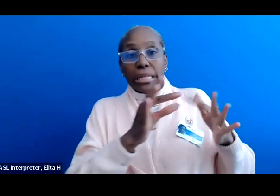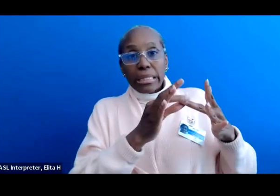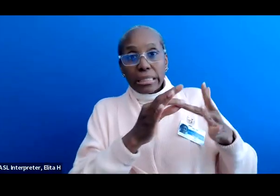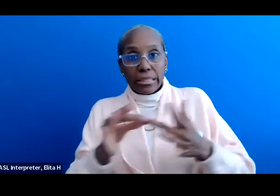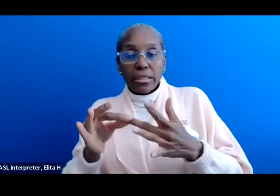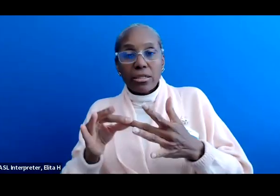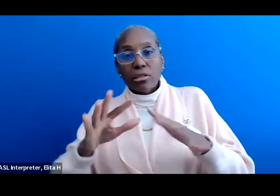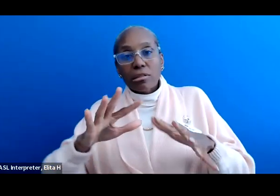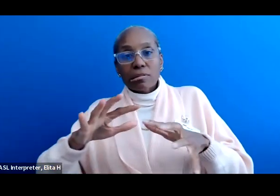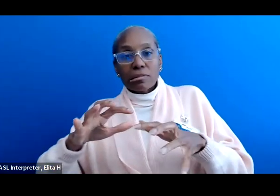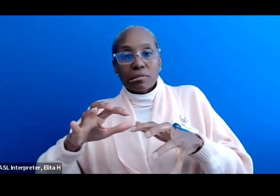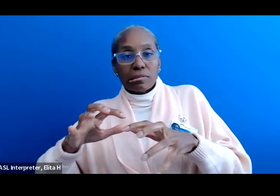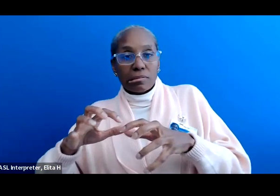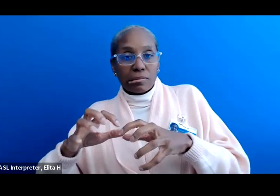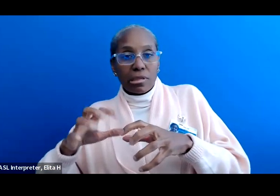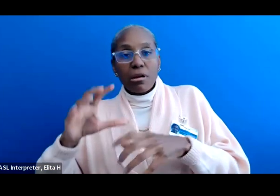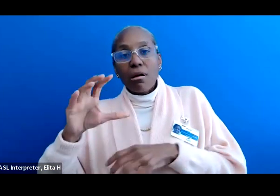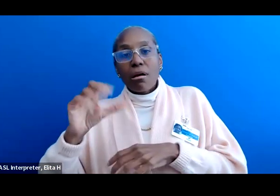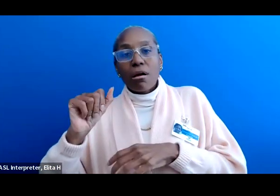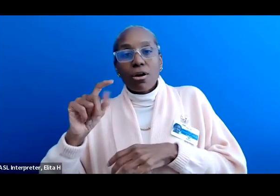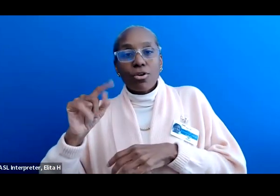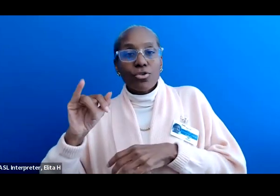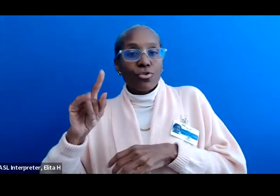contracted joints where you can't straighten that out, the joint out.